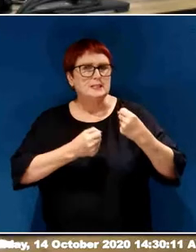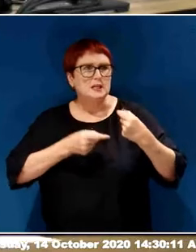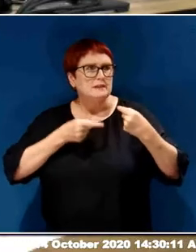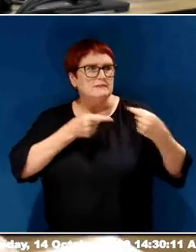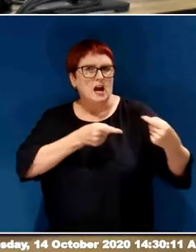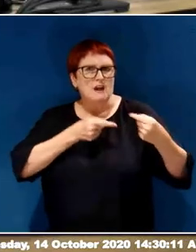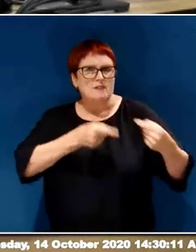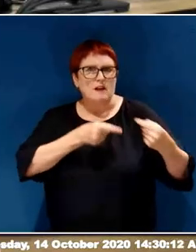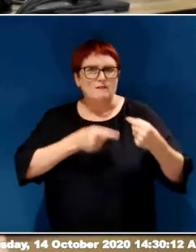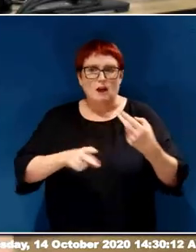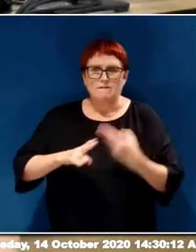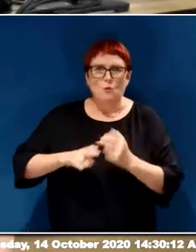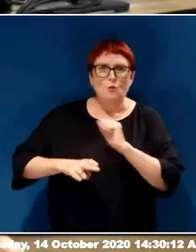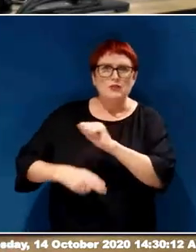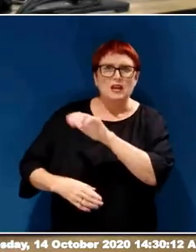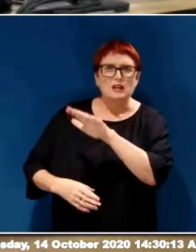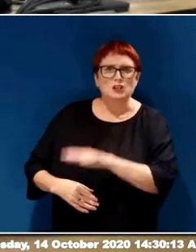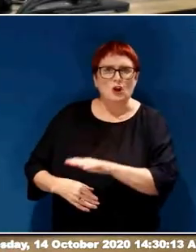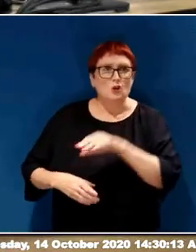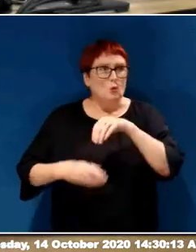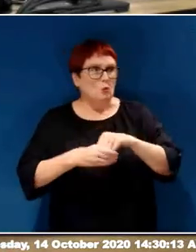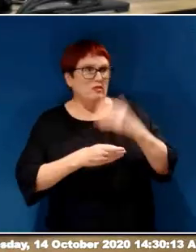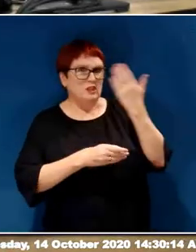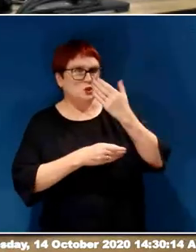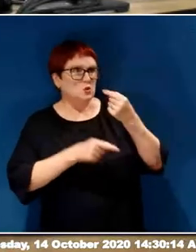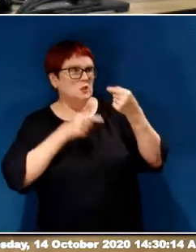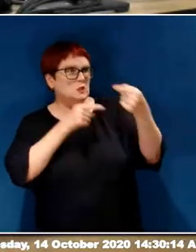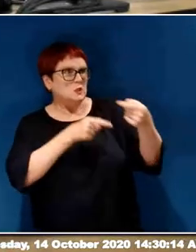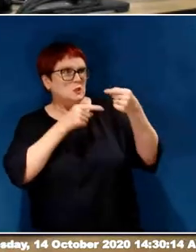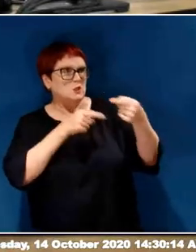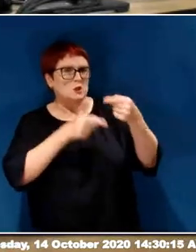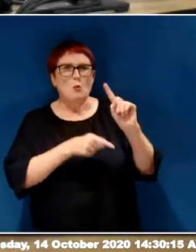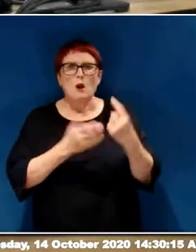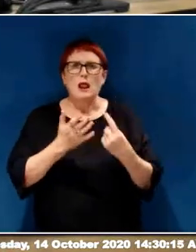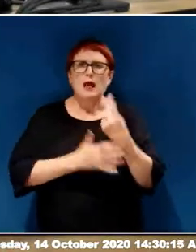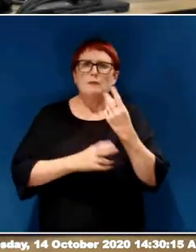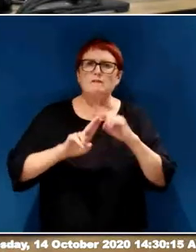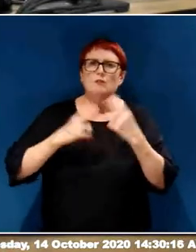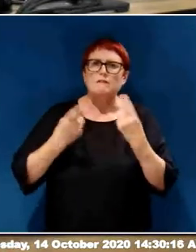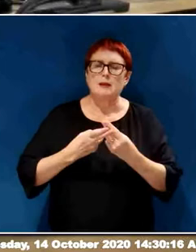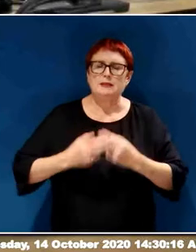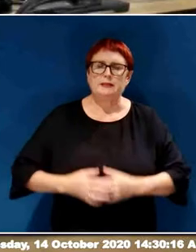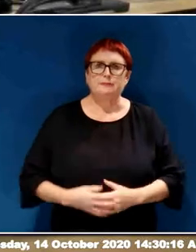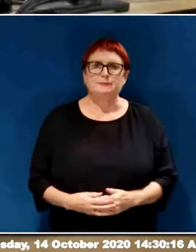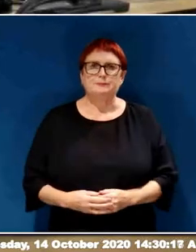DR de BRUIN: At a systemic level the impact is the increase in segregation.